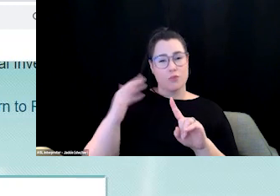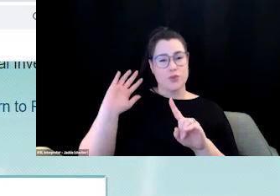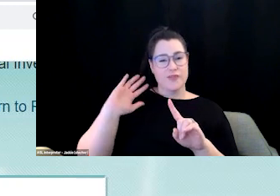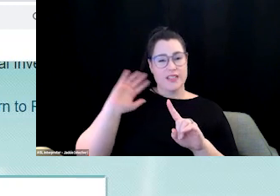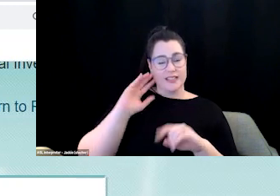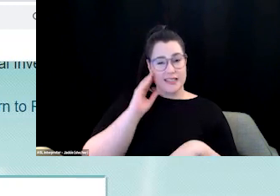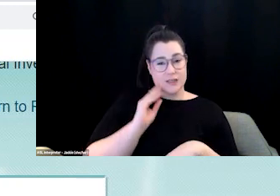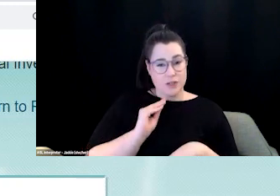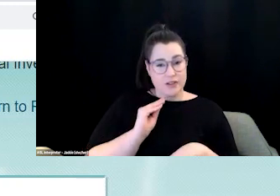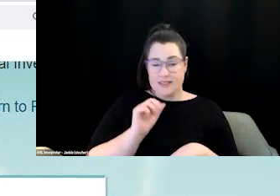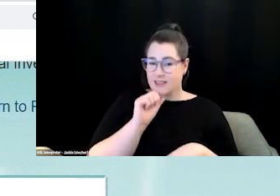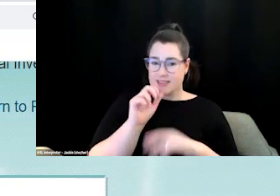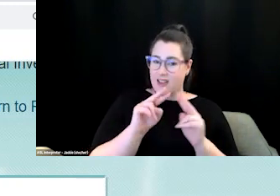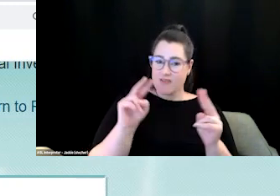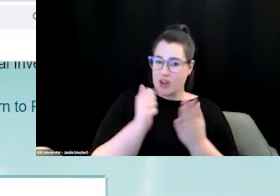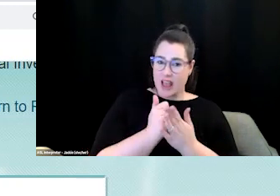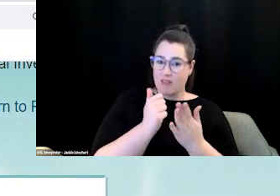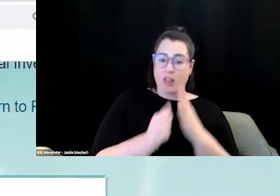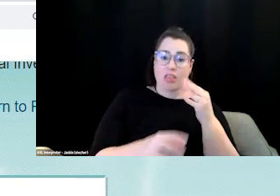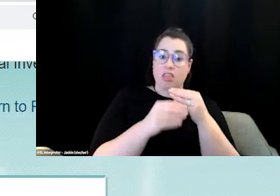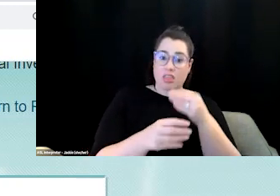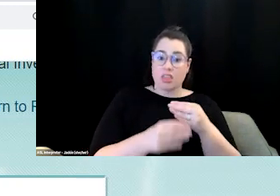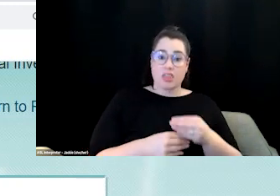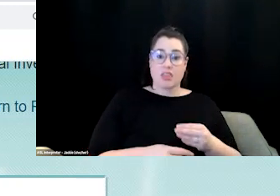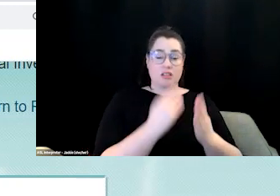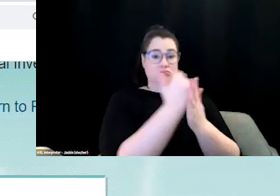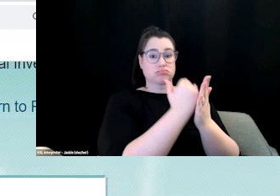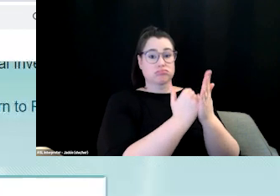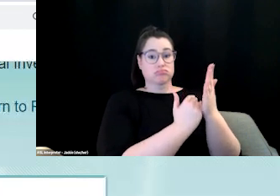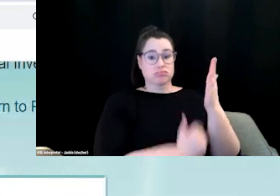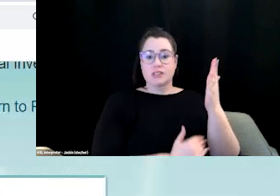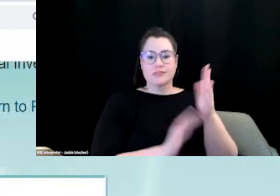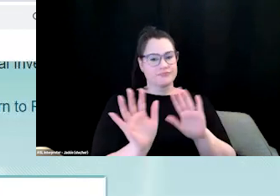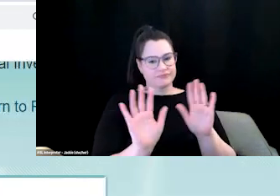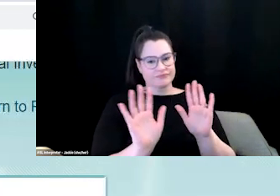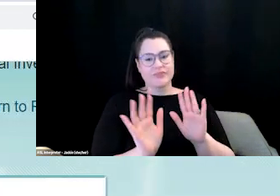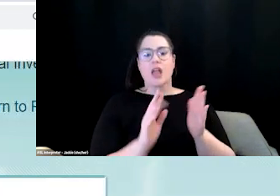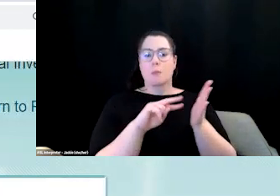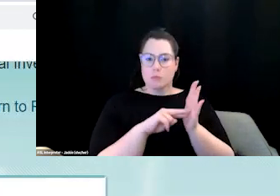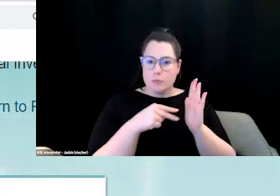it's not very useful to add 10 of them. So just be, again, purposeful on what you are adding here.